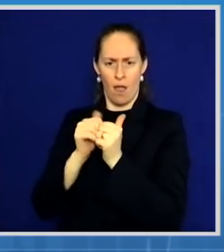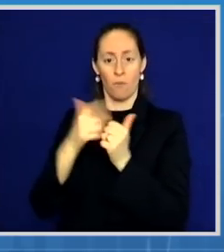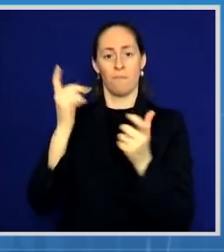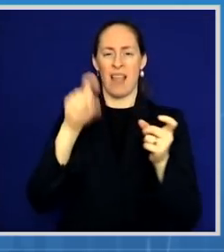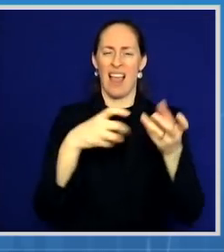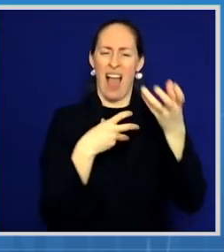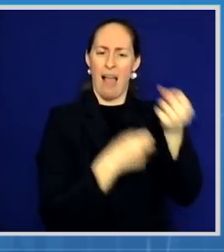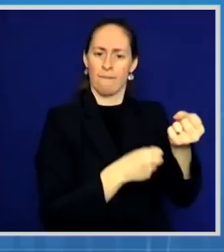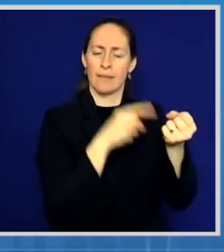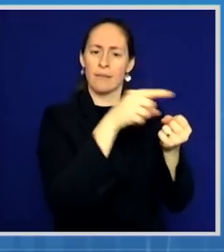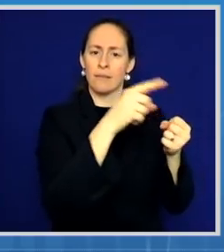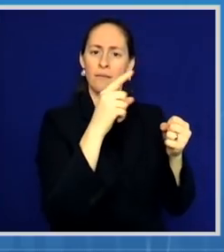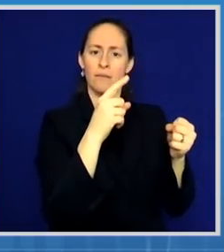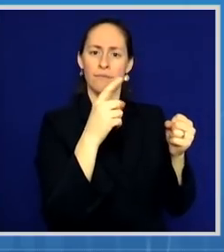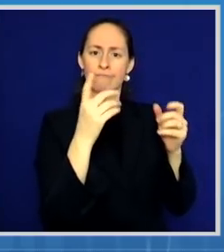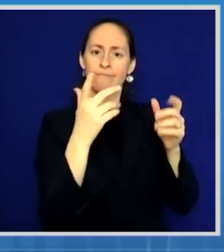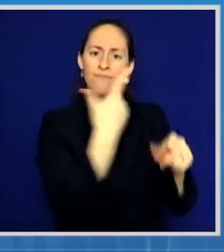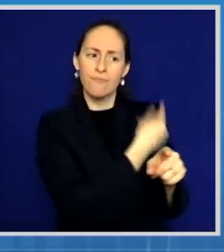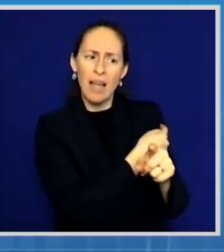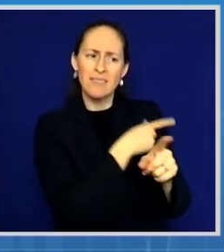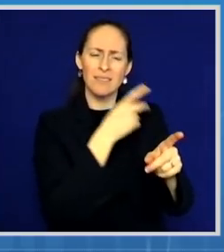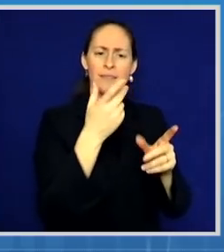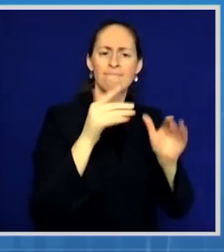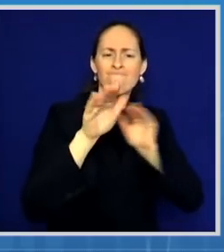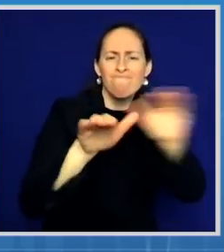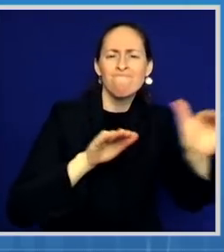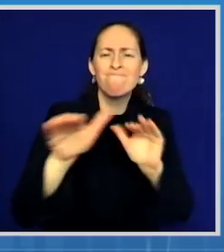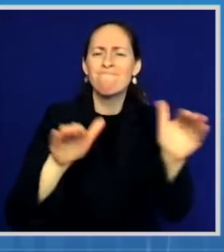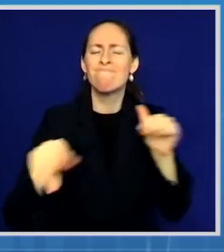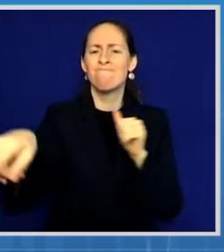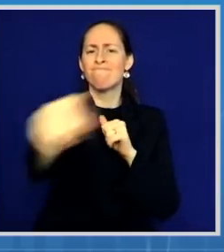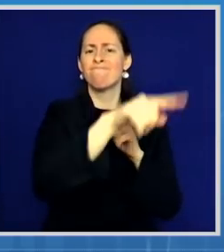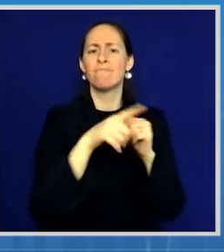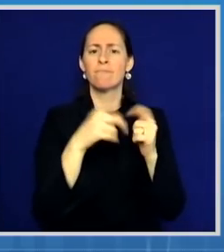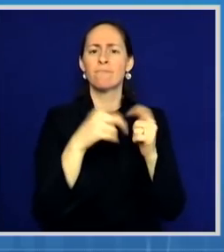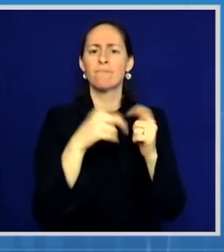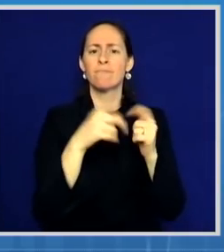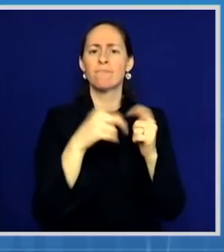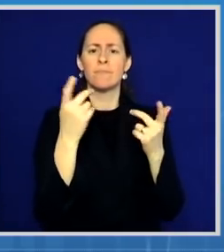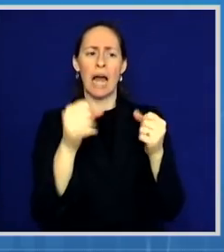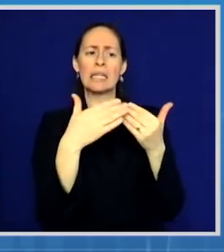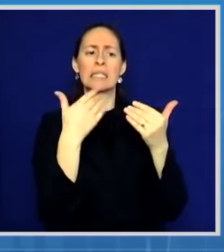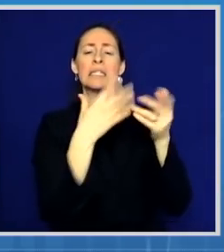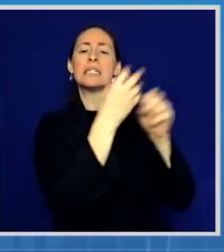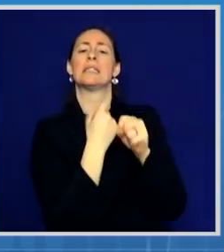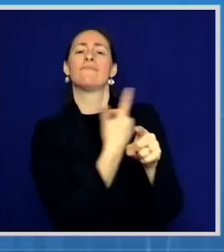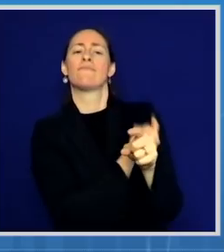and to make sure people have easy access to vaccines. Now tracking vaccine confidence is nuanced,